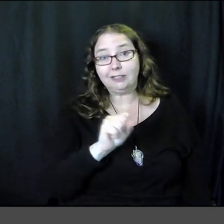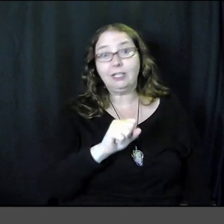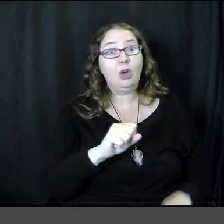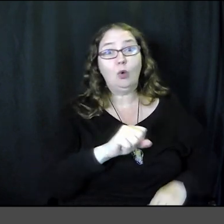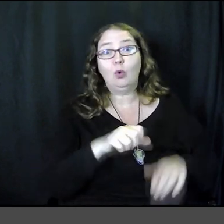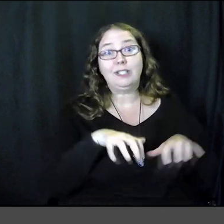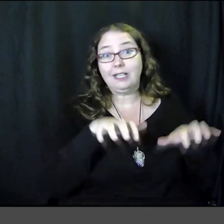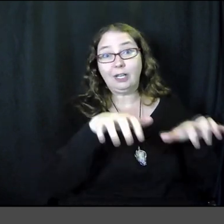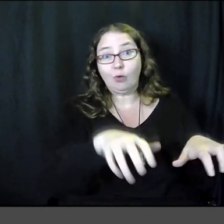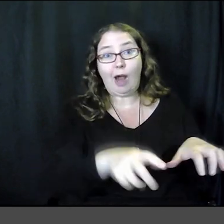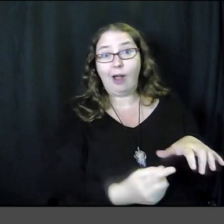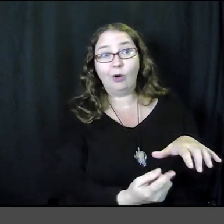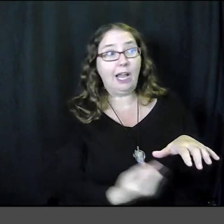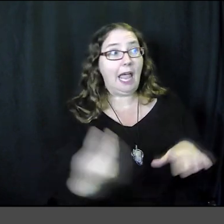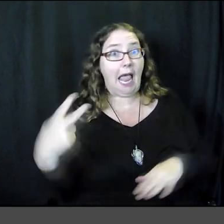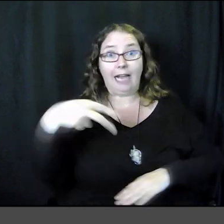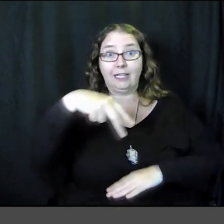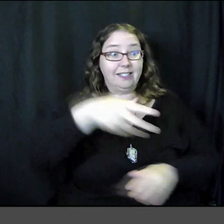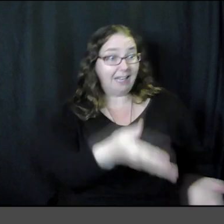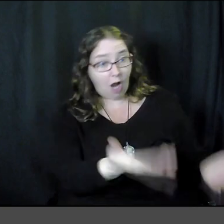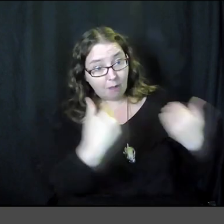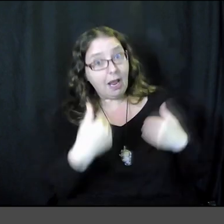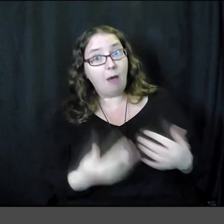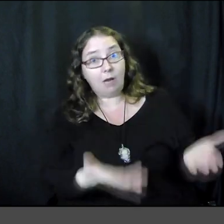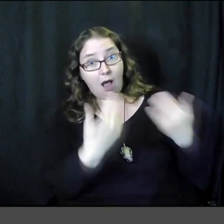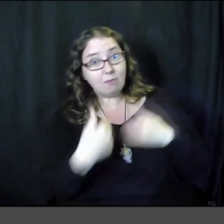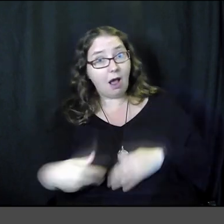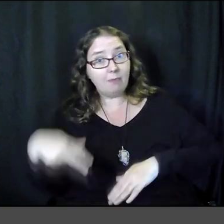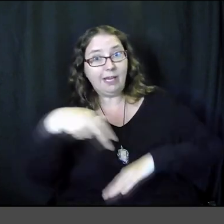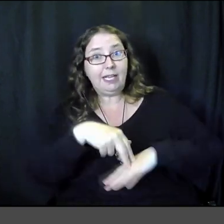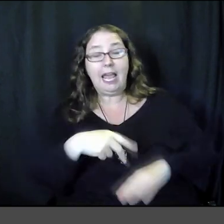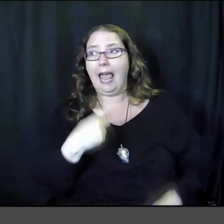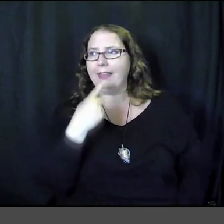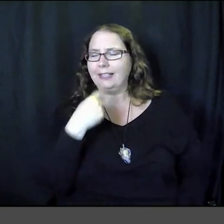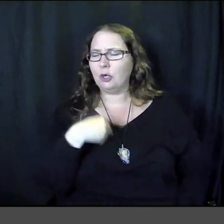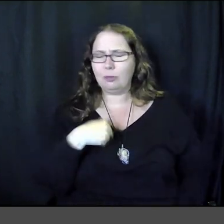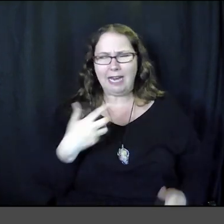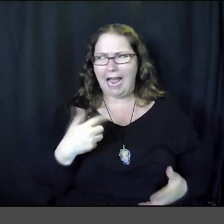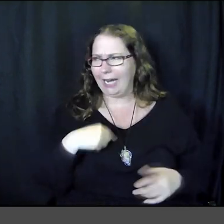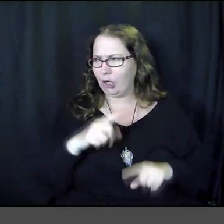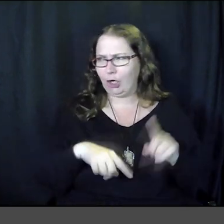BUT I WAS TOLD I COULDN'T WRITE. WELL, THAT'S WELL, I SAID DOLORES, AS OF RIGHT NOW.